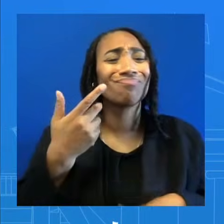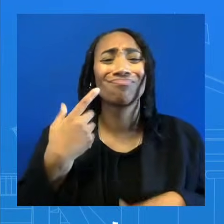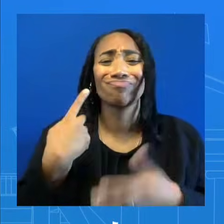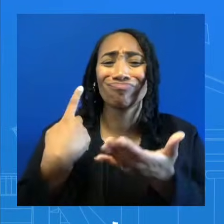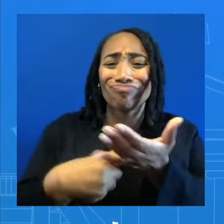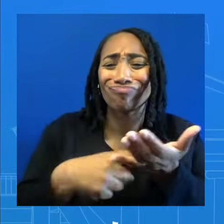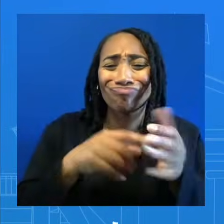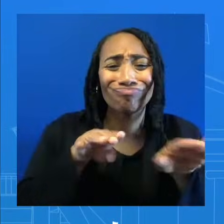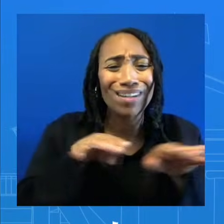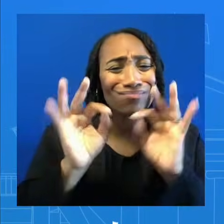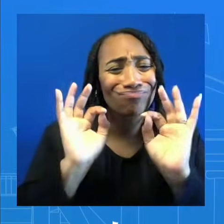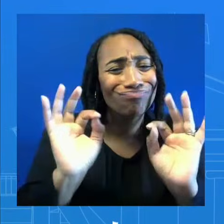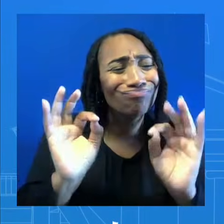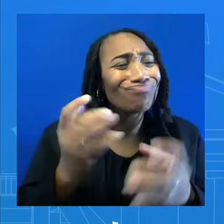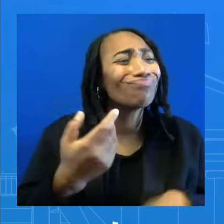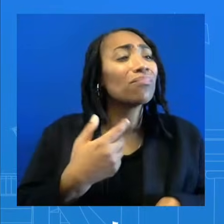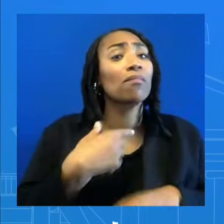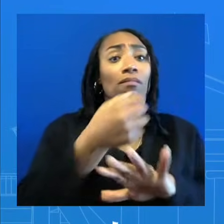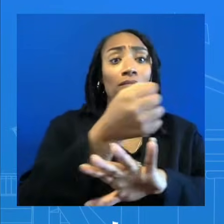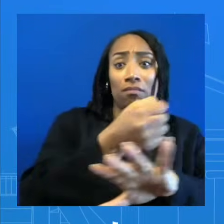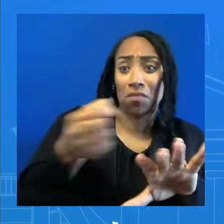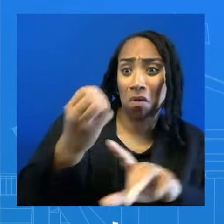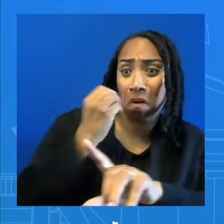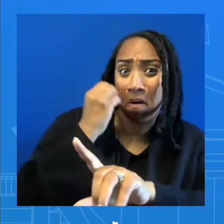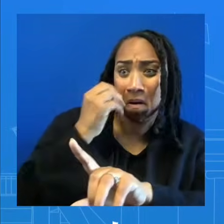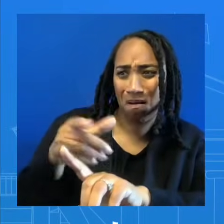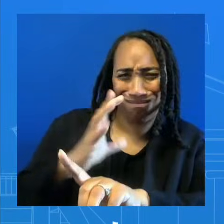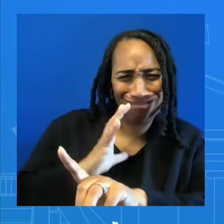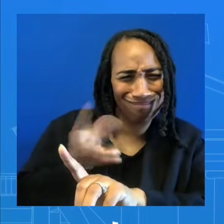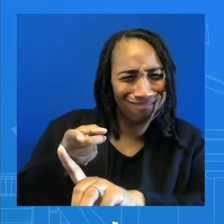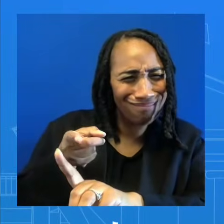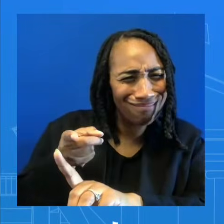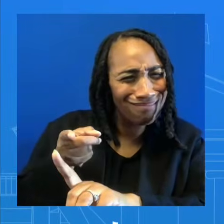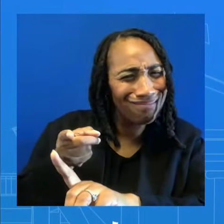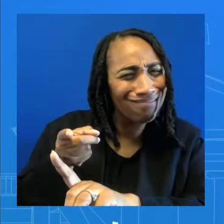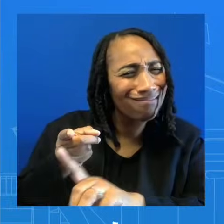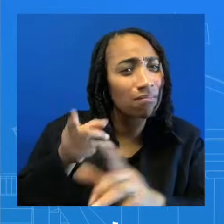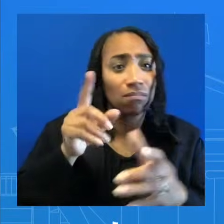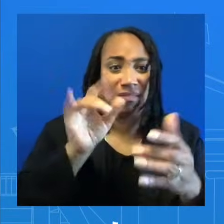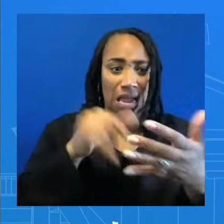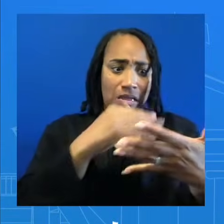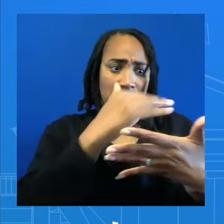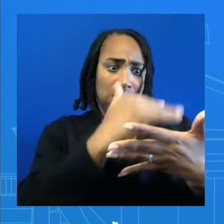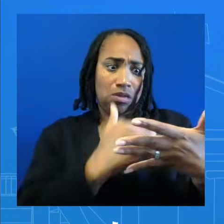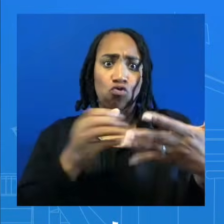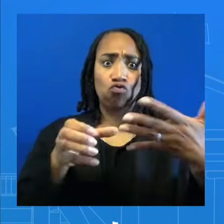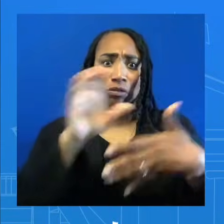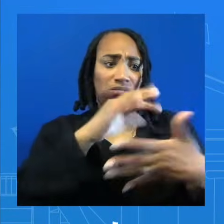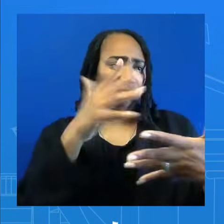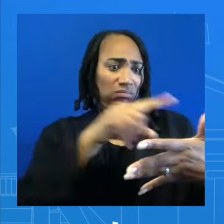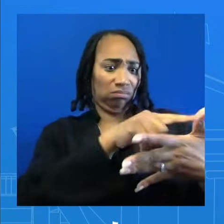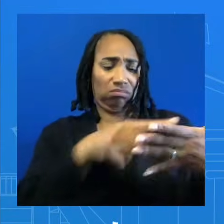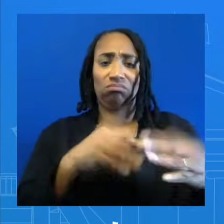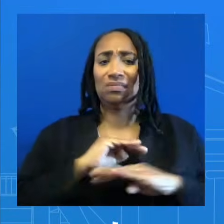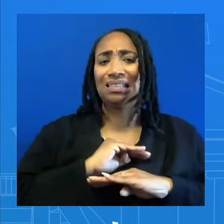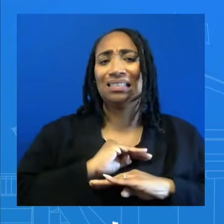And those are all important criterias to look at. But this is something, obviously, his team reviews. It's presented to the president.